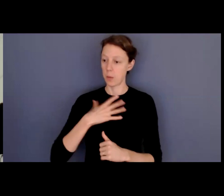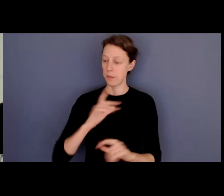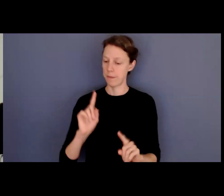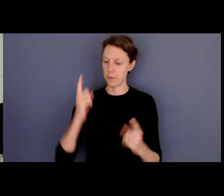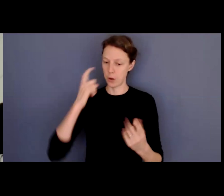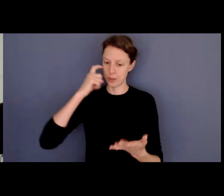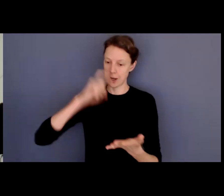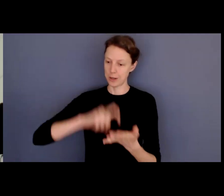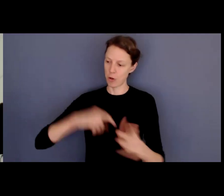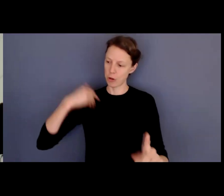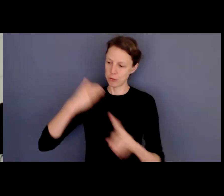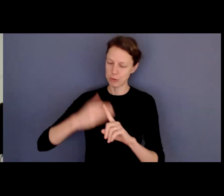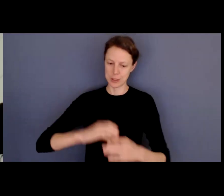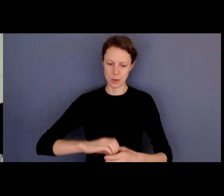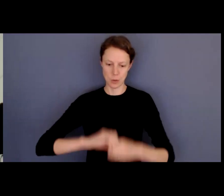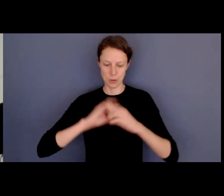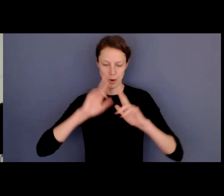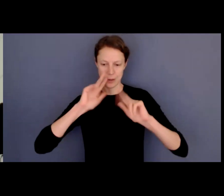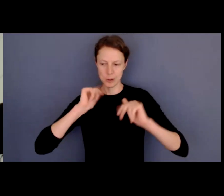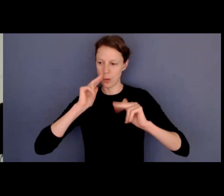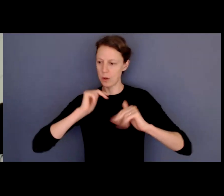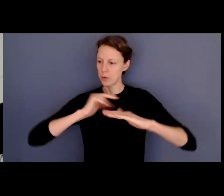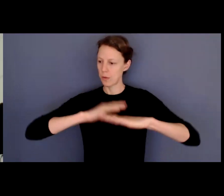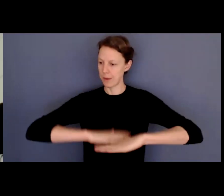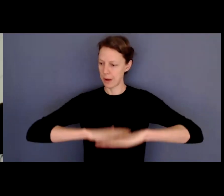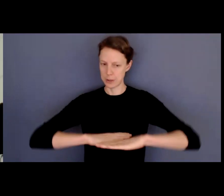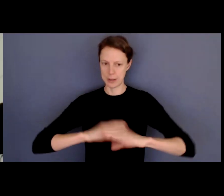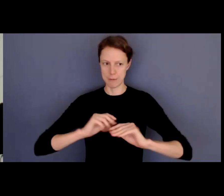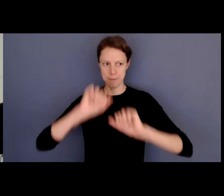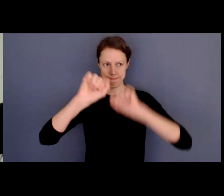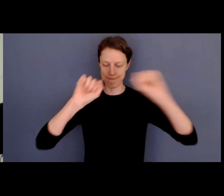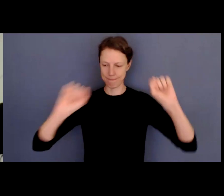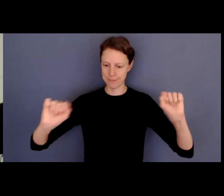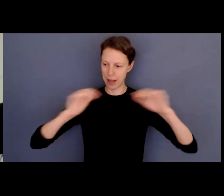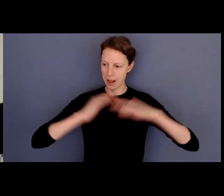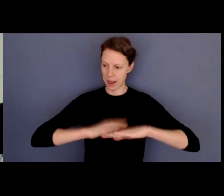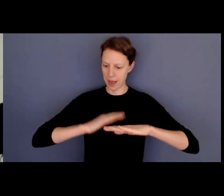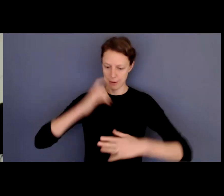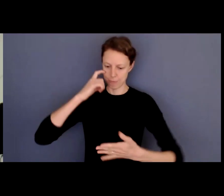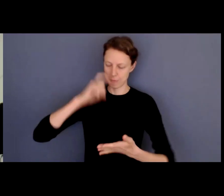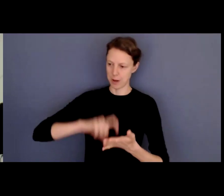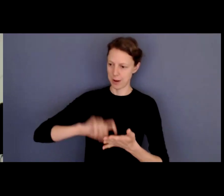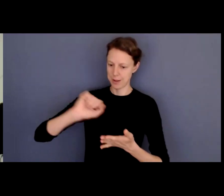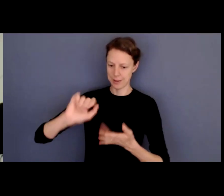country from wherever you may be joining us, and recognise their abiding connection to this land, its waterways and community.